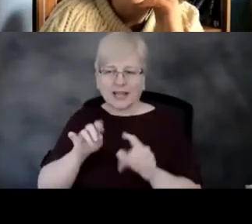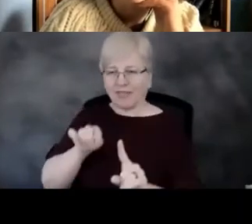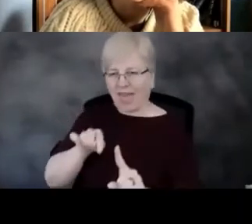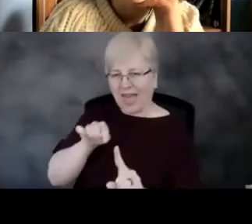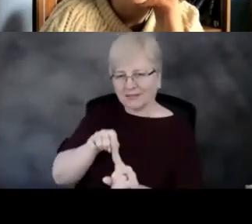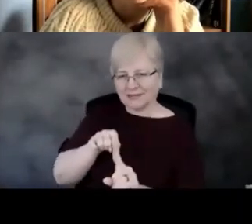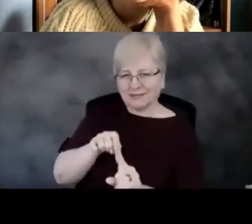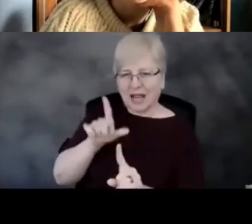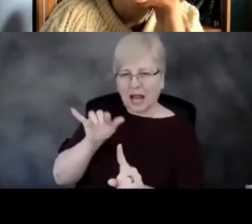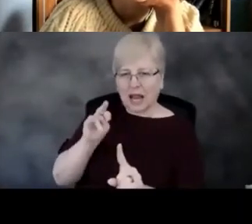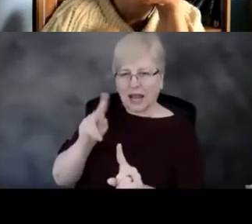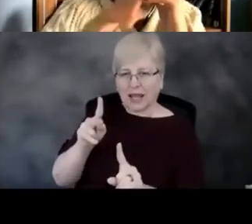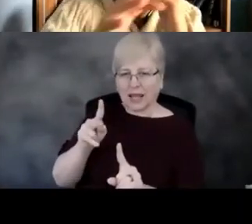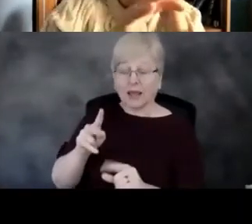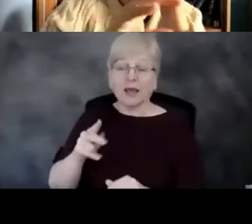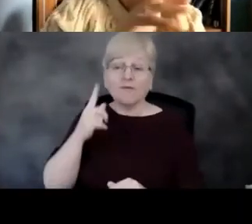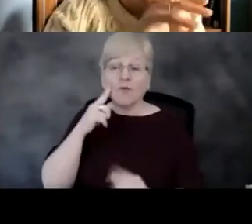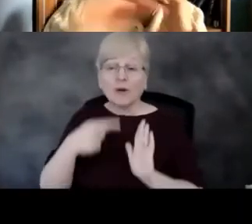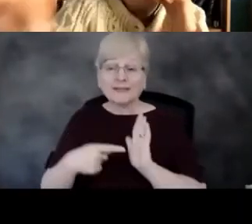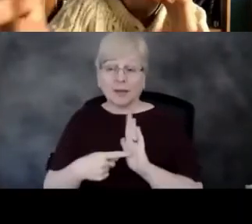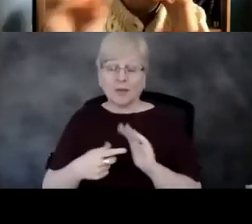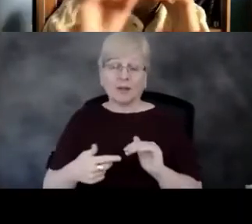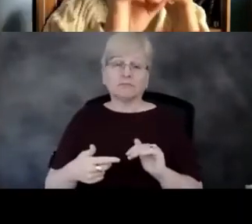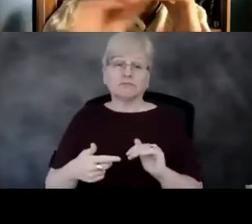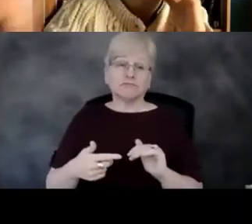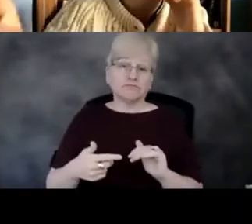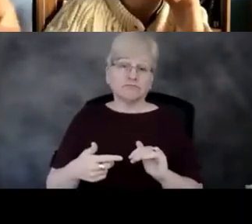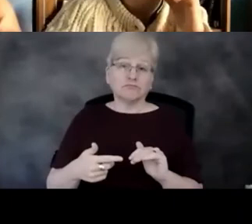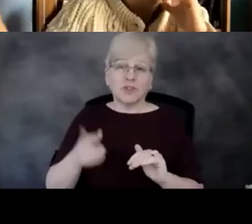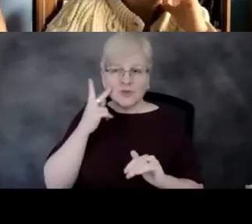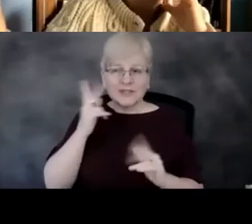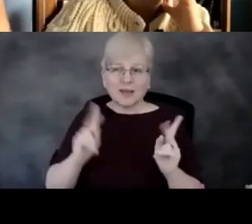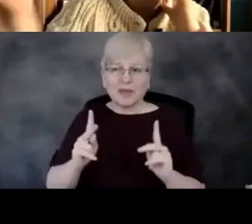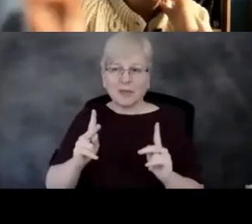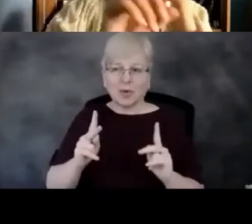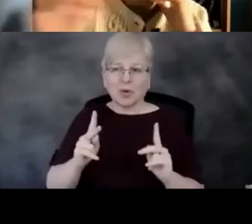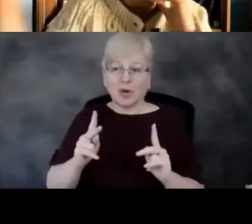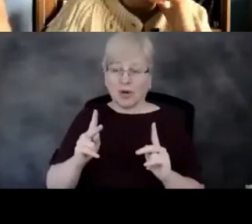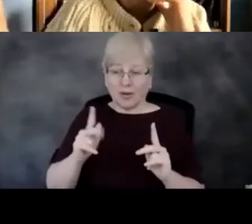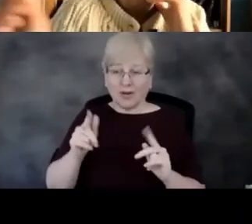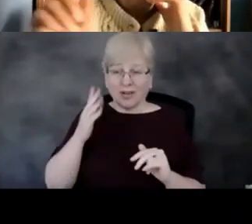it's common that you see people just post the long link in and the screen reader is